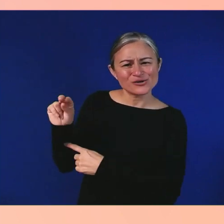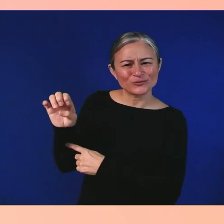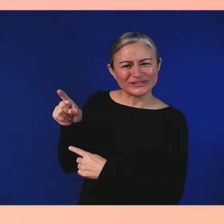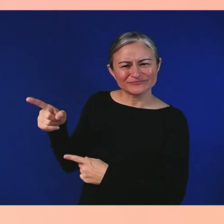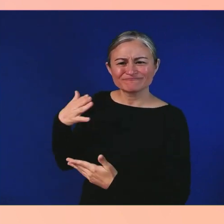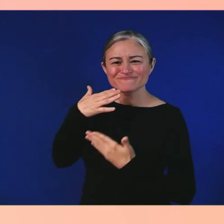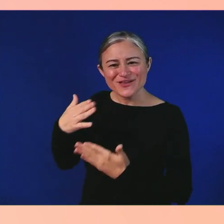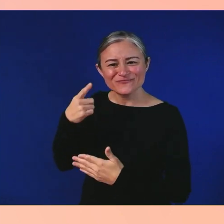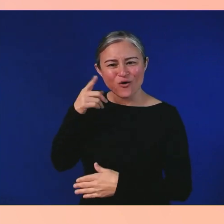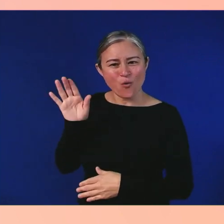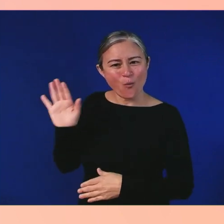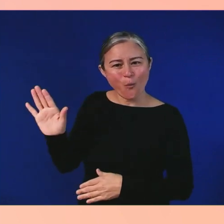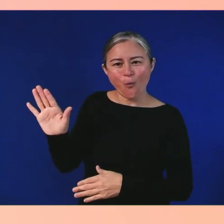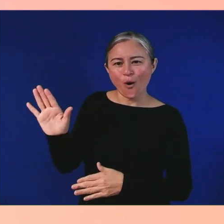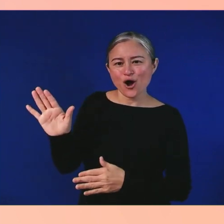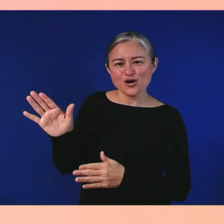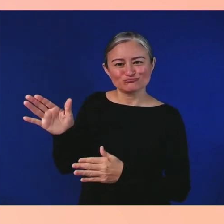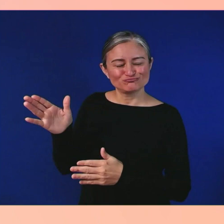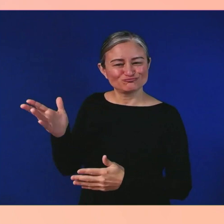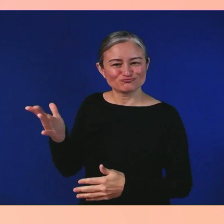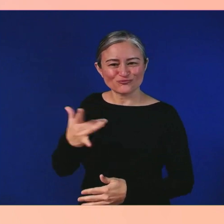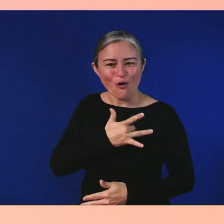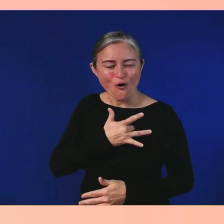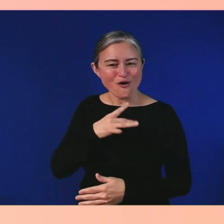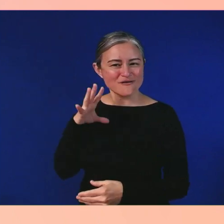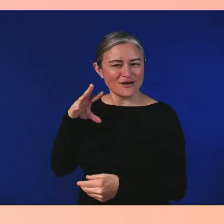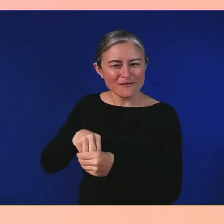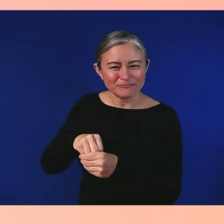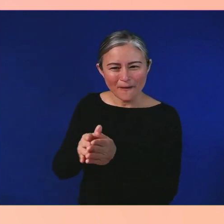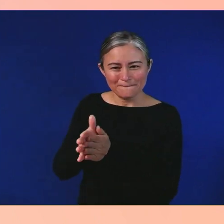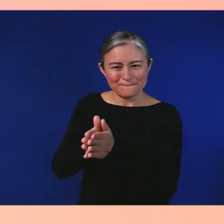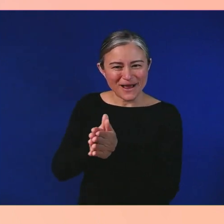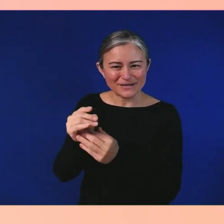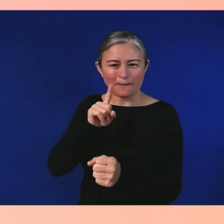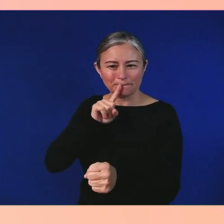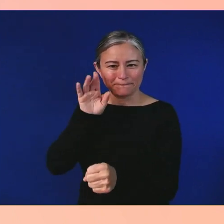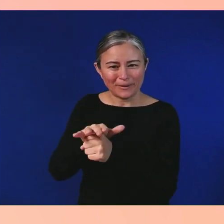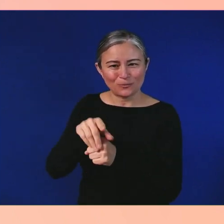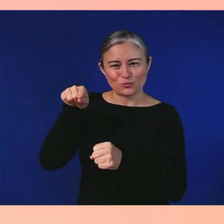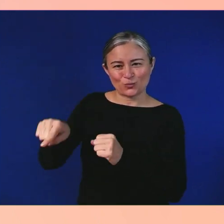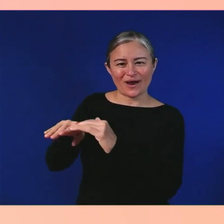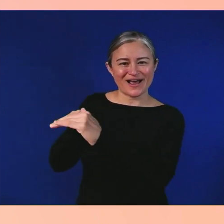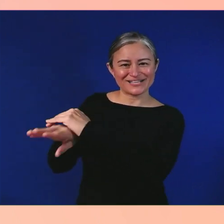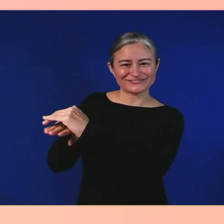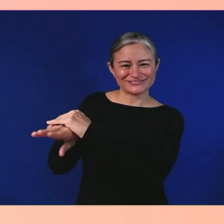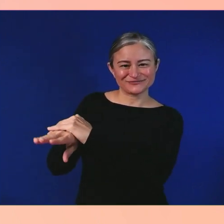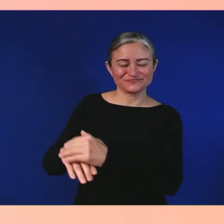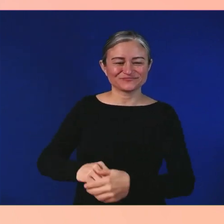Thank you for having me. To all of you, you're going to hear a lot today.